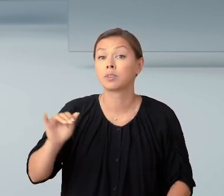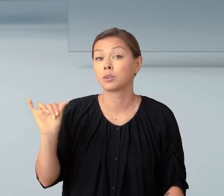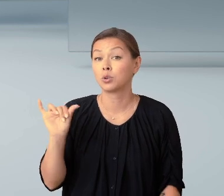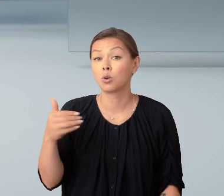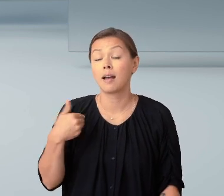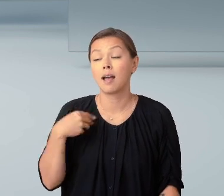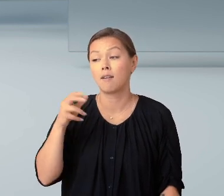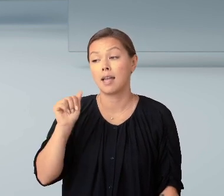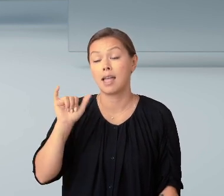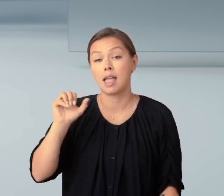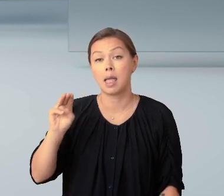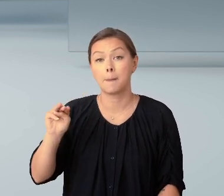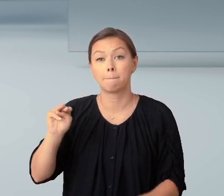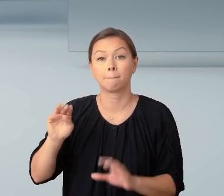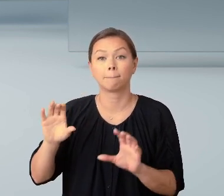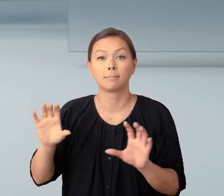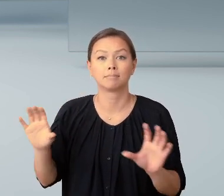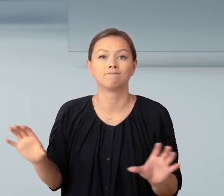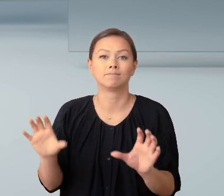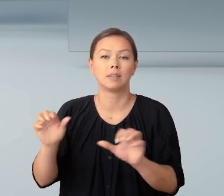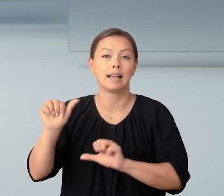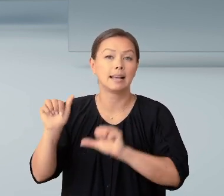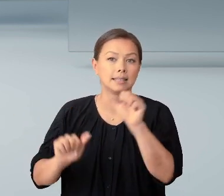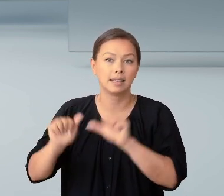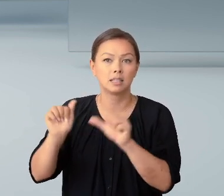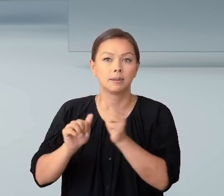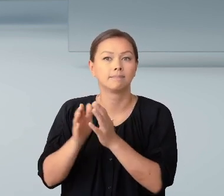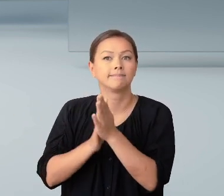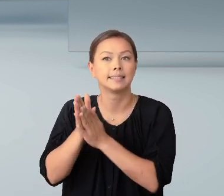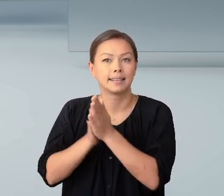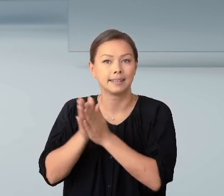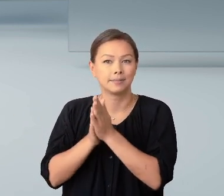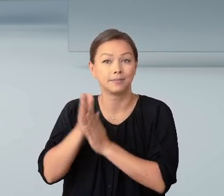incentives made available to your partners, which means these assessments